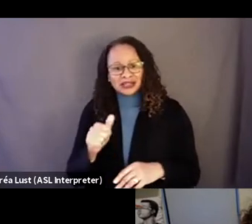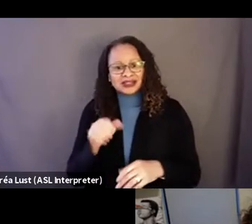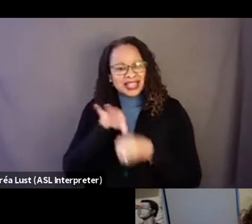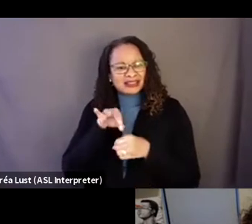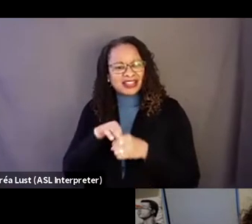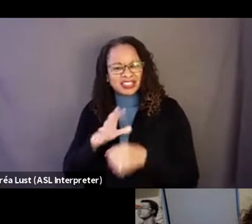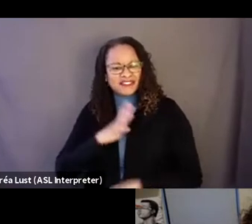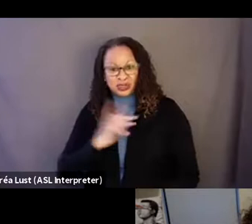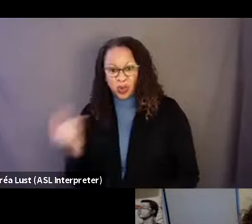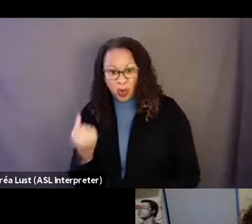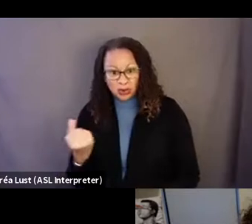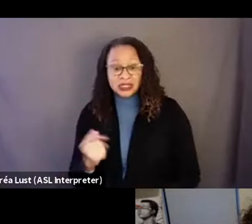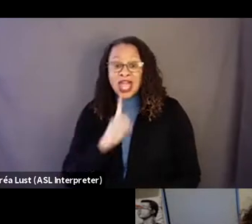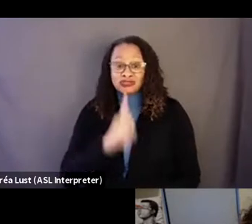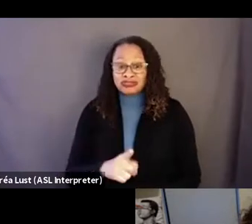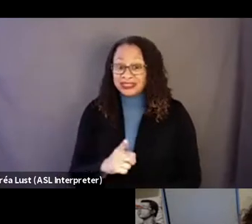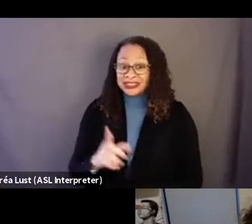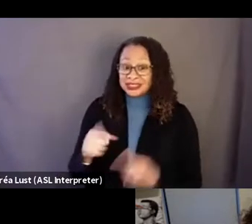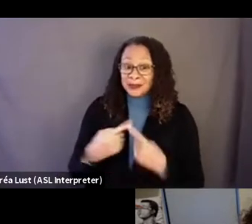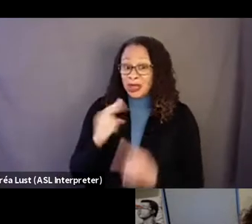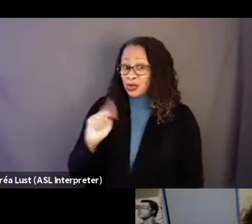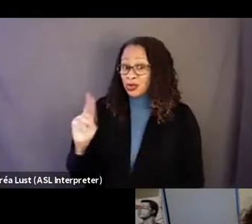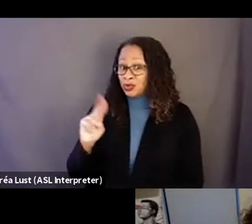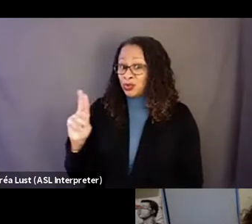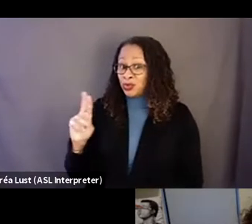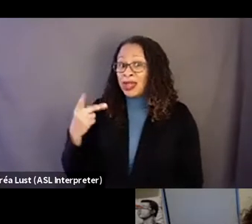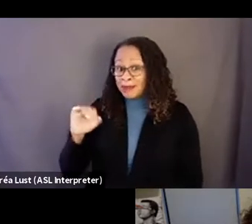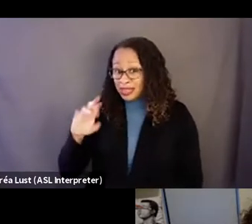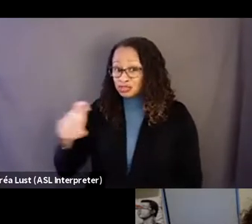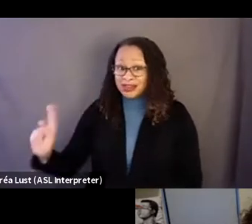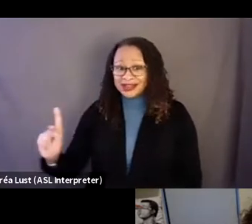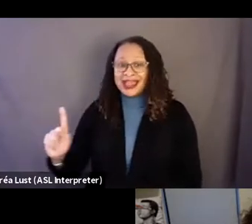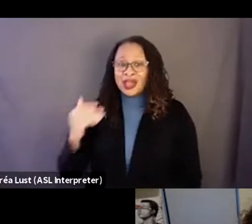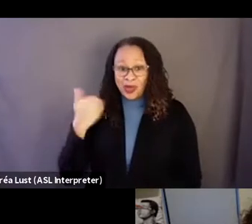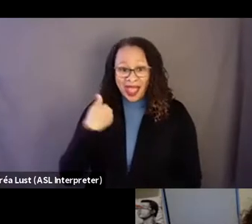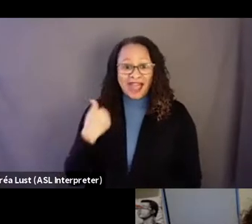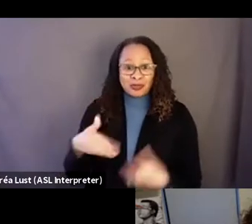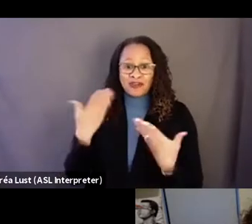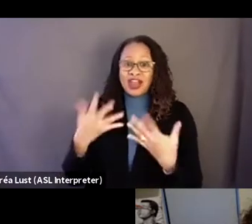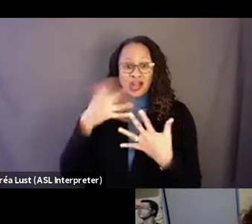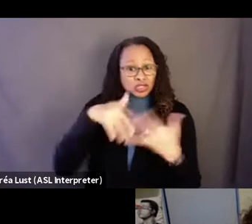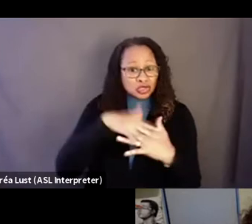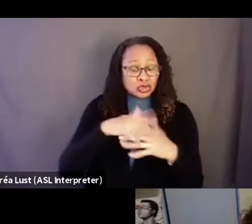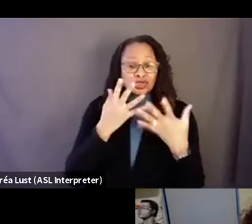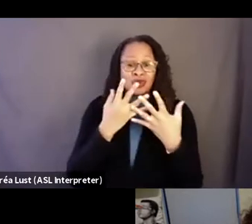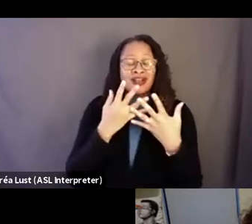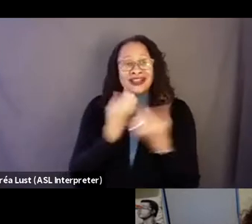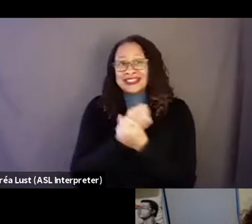Leadership is Nunu and Patrick, who have been providing a social safety net for an entire community over generations now.